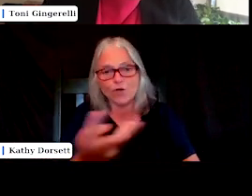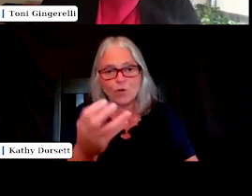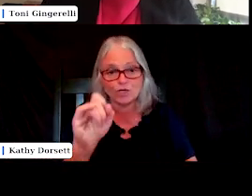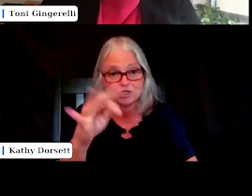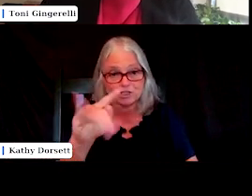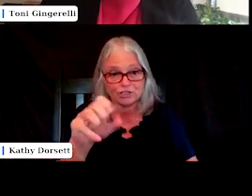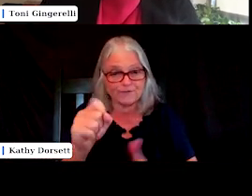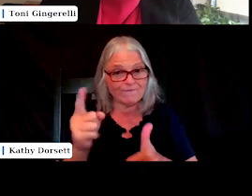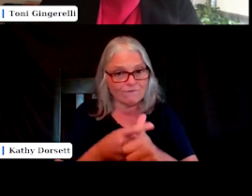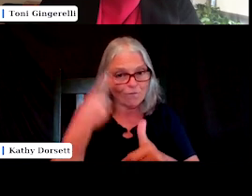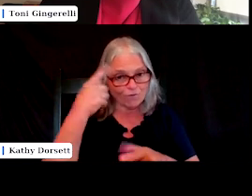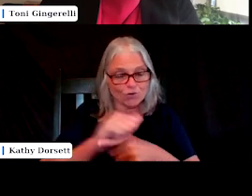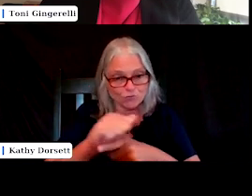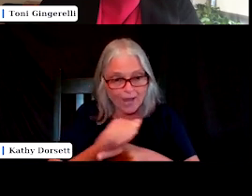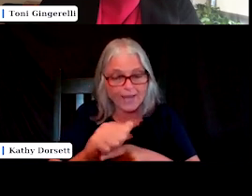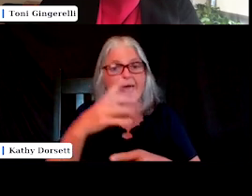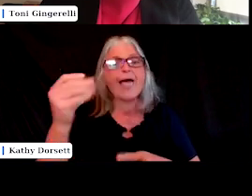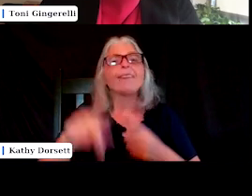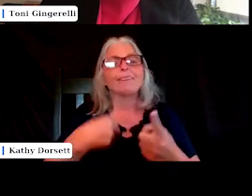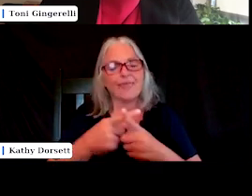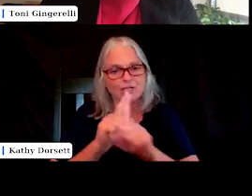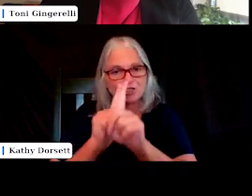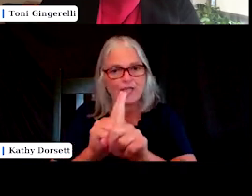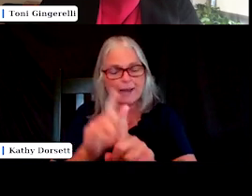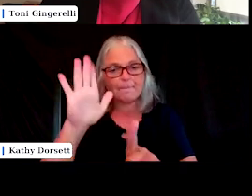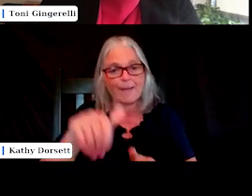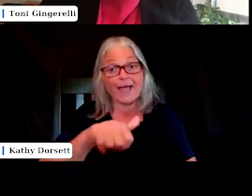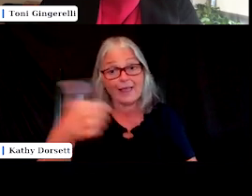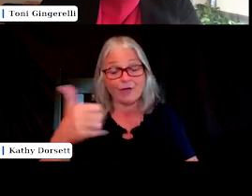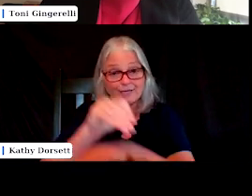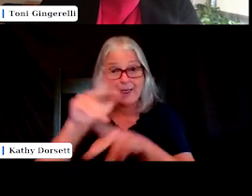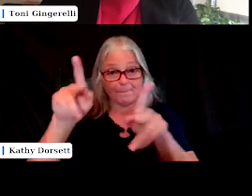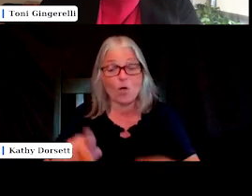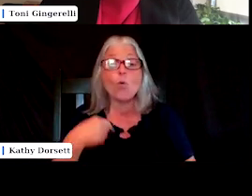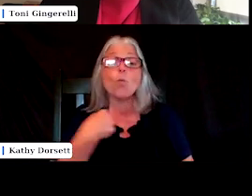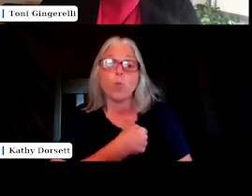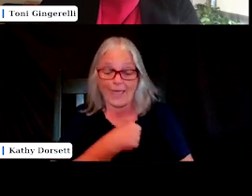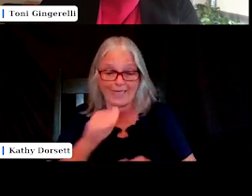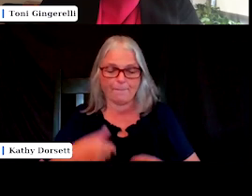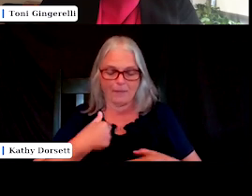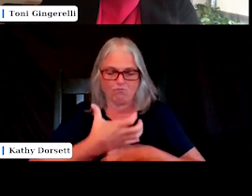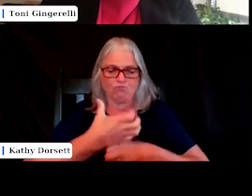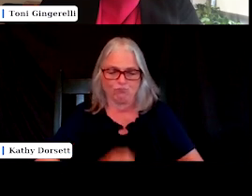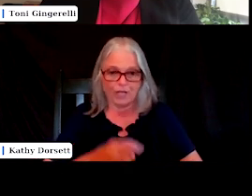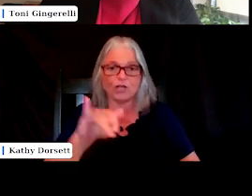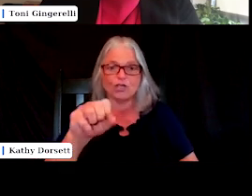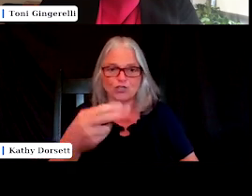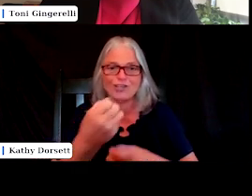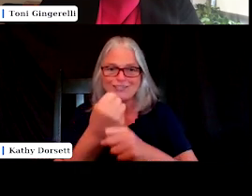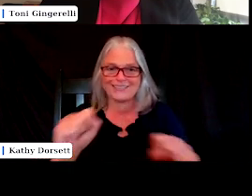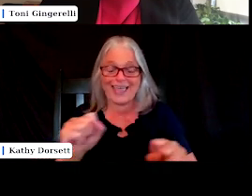1st training, and then being shadowed by night person, so that we can be confident that Josh is safe, and then the other thing is.